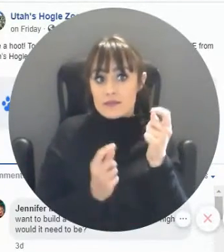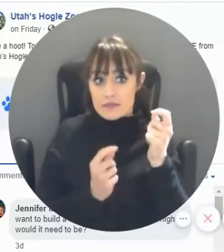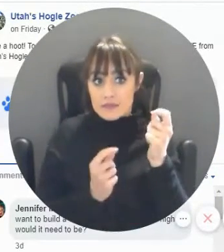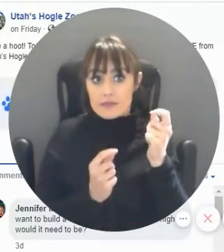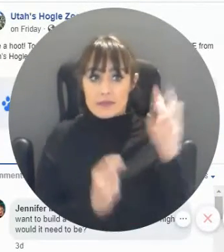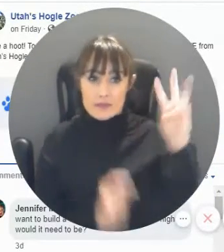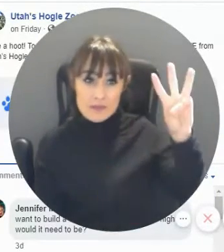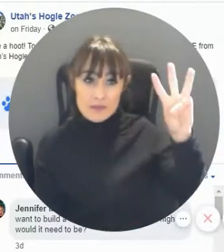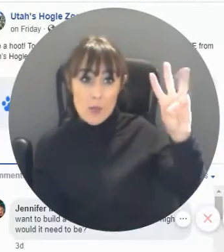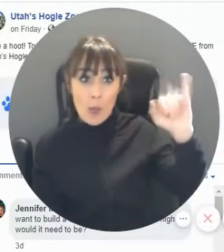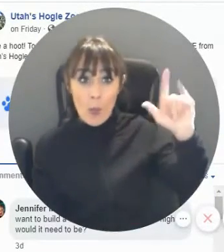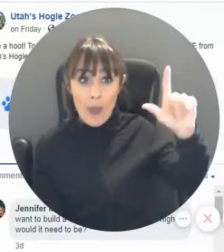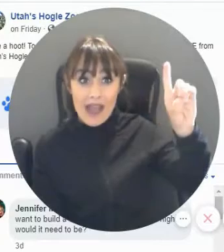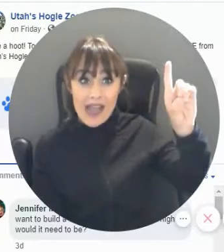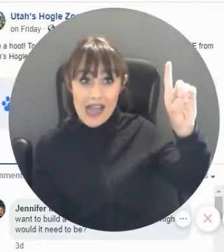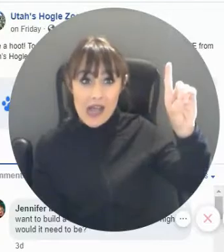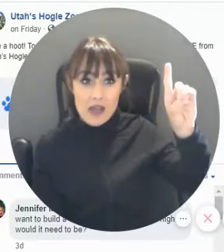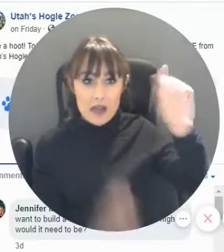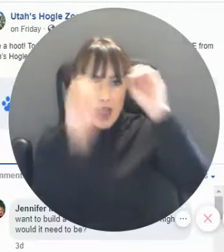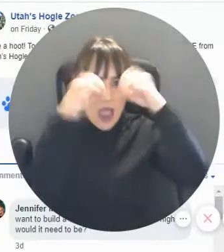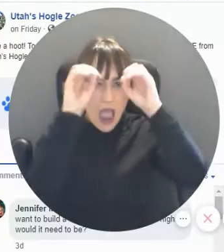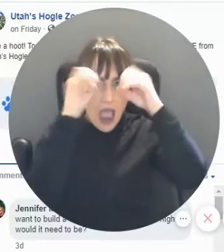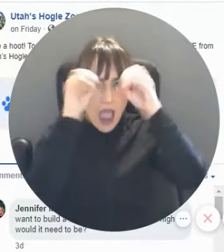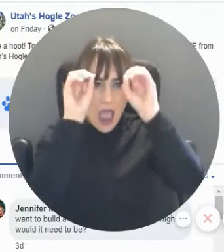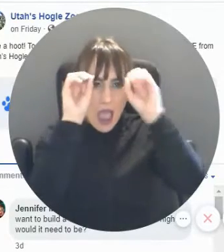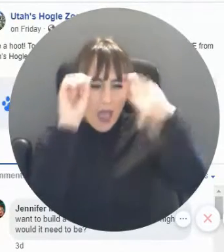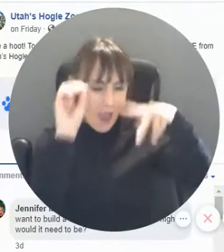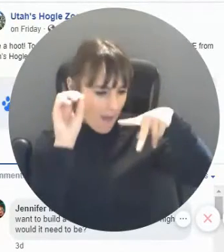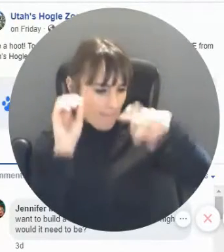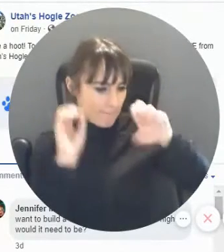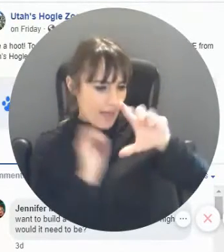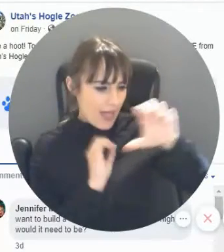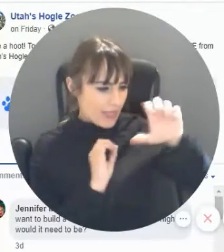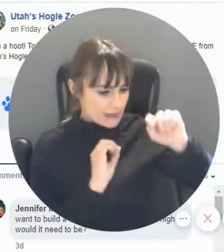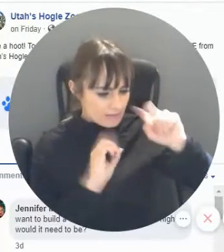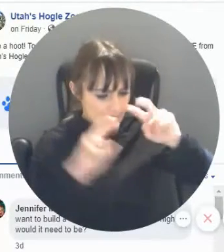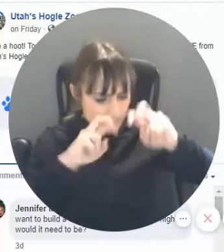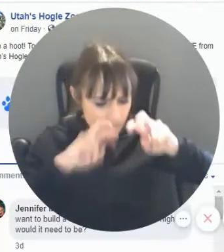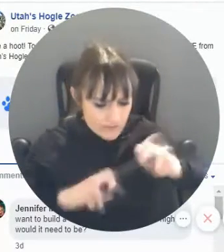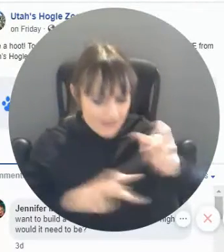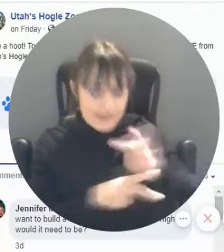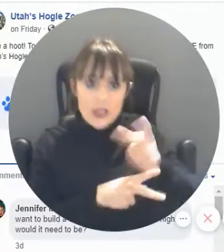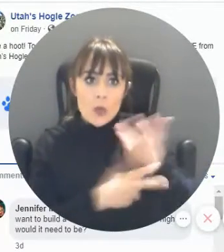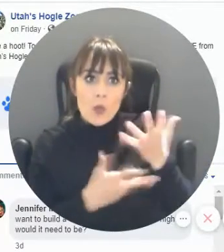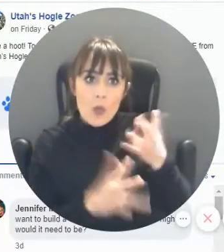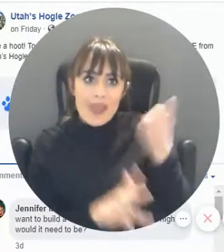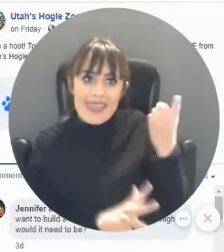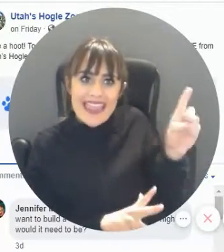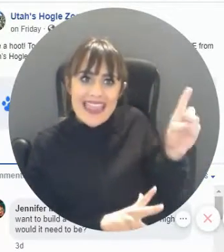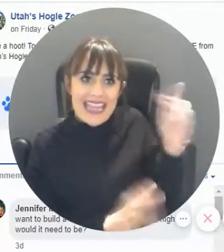to determine what they're eating in that area. So this is like our very own citizen science project.